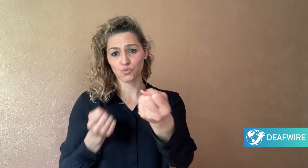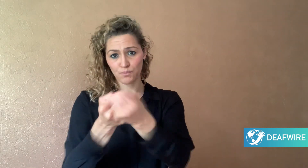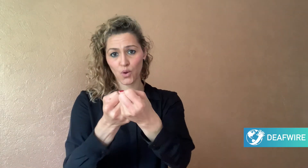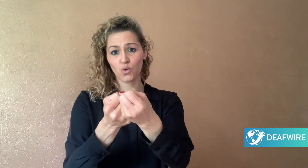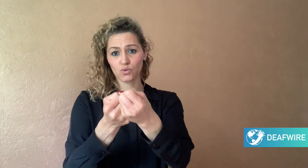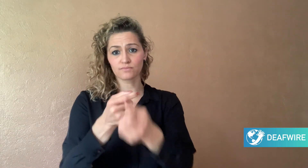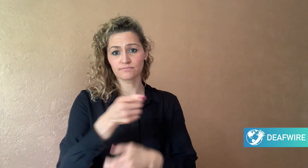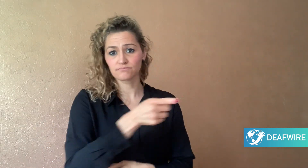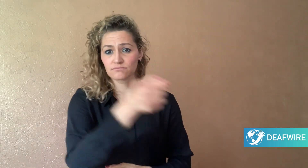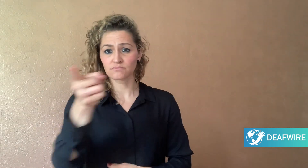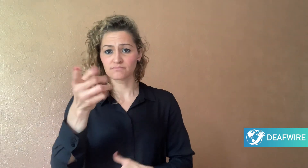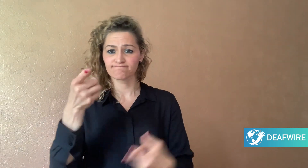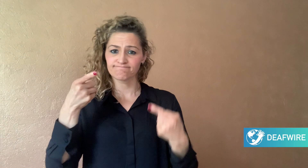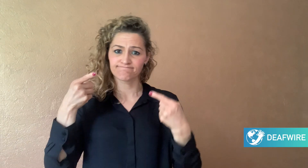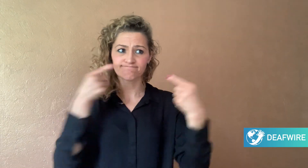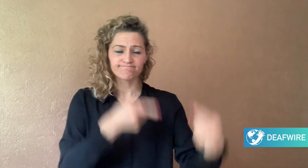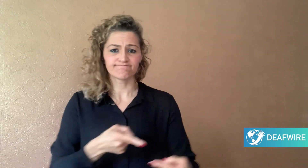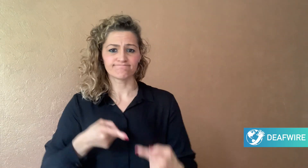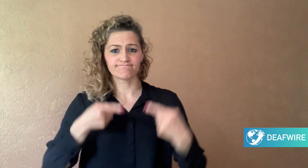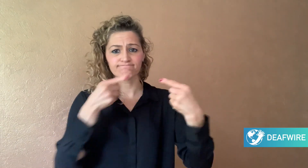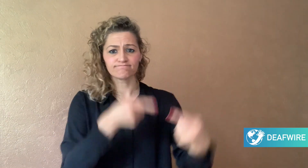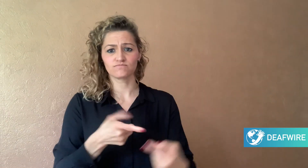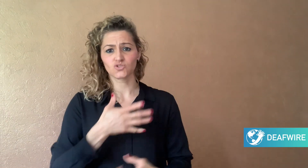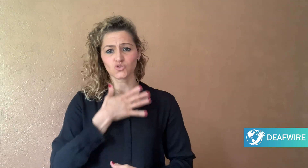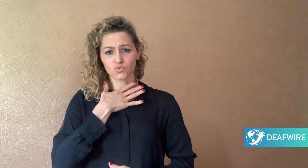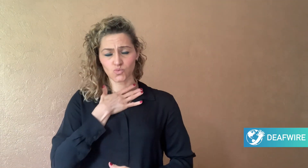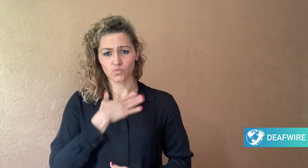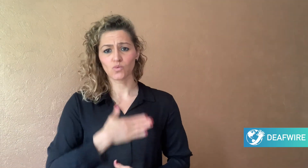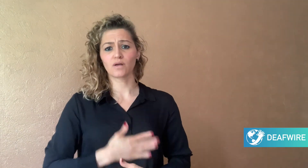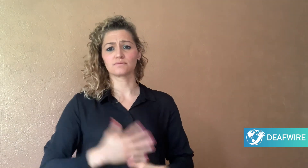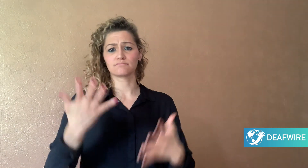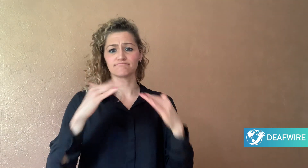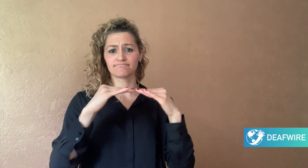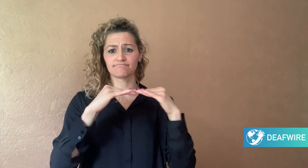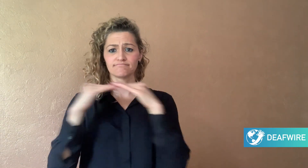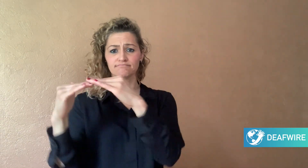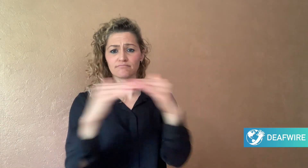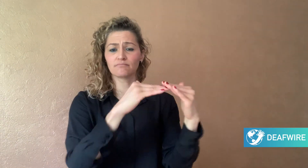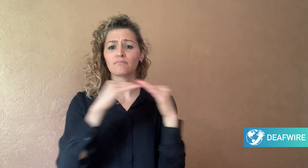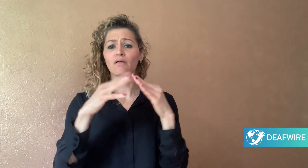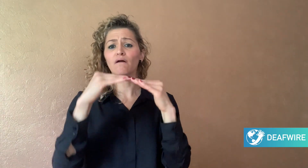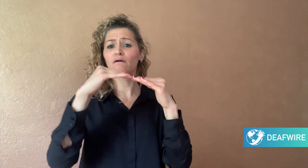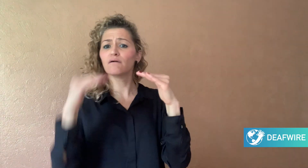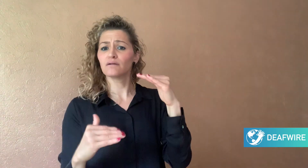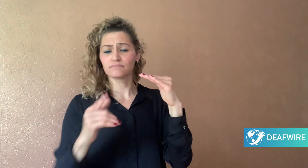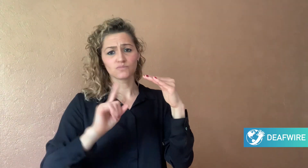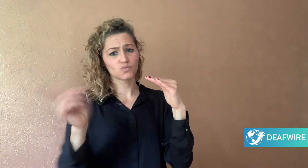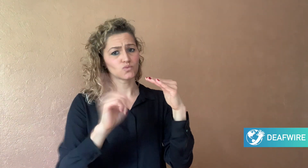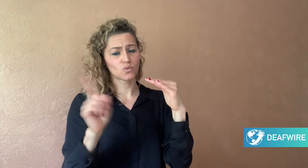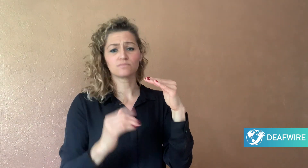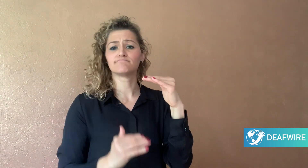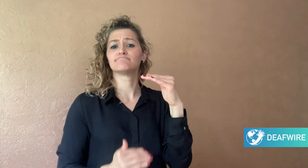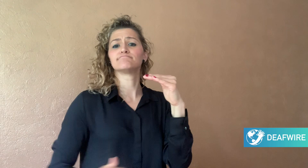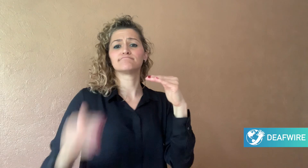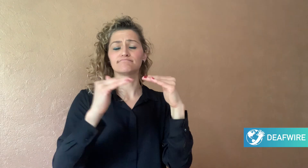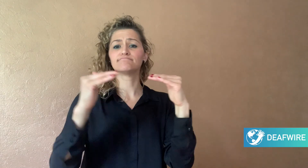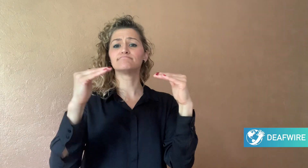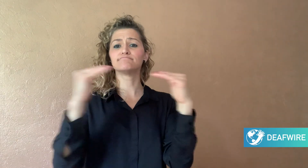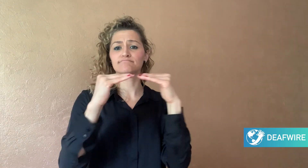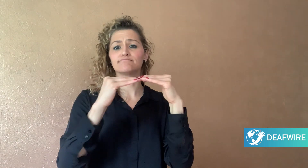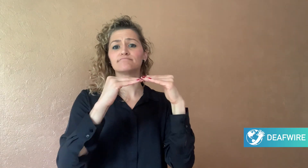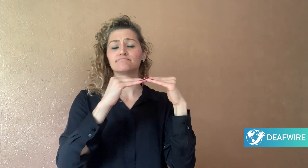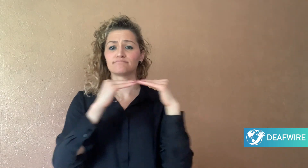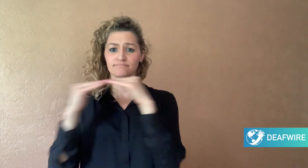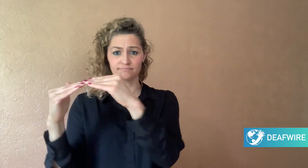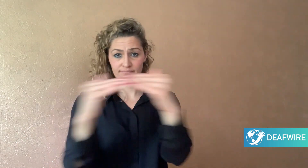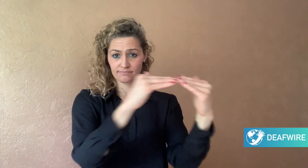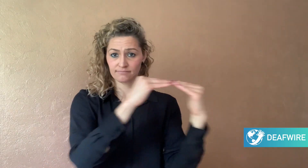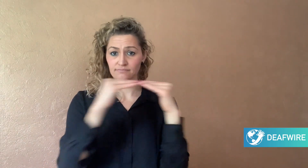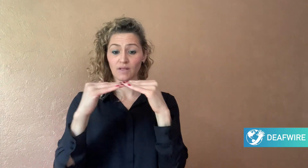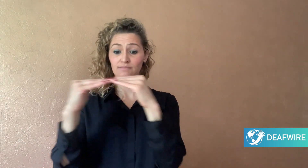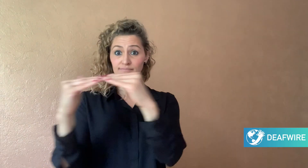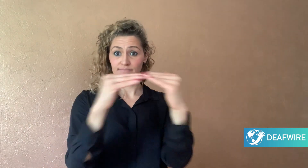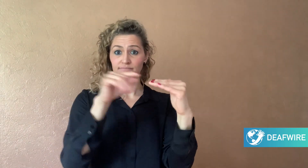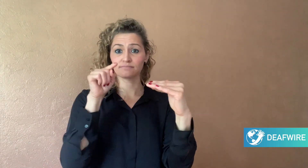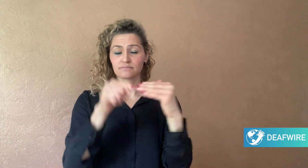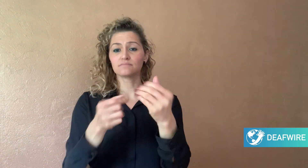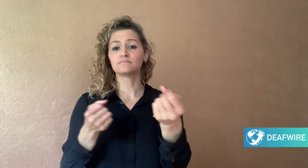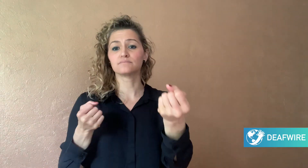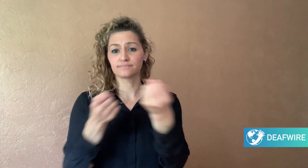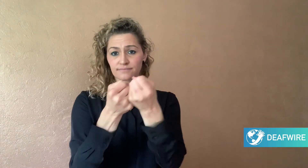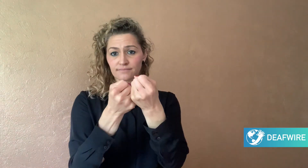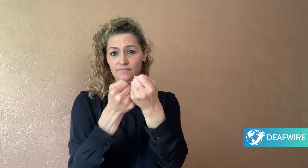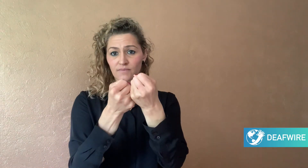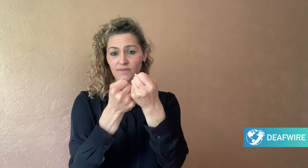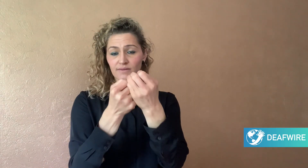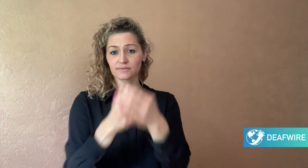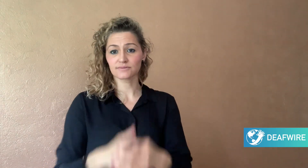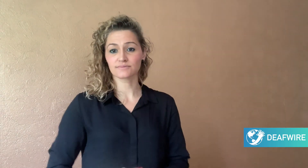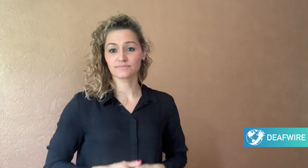and their struggle to achieve equality and justice.